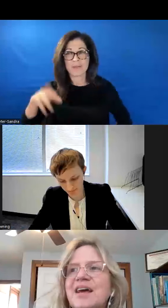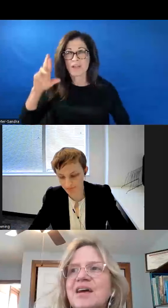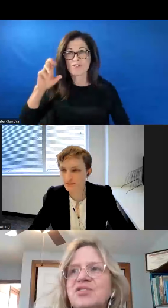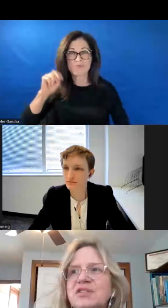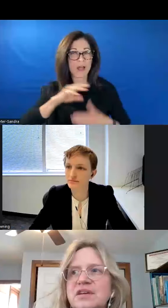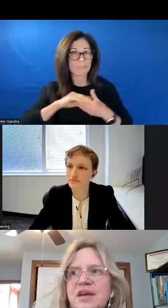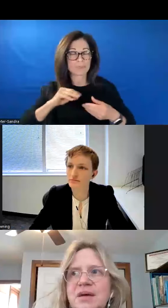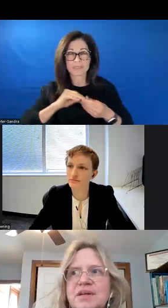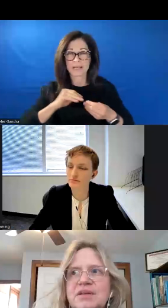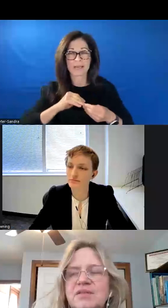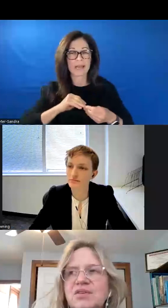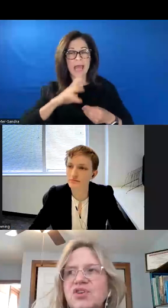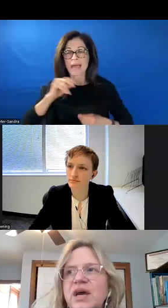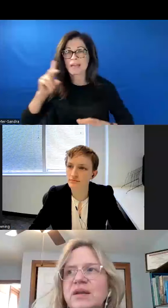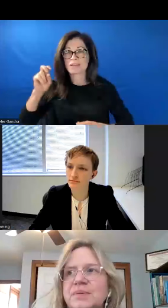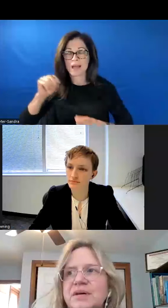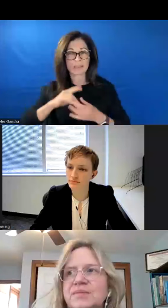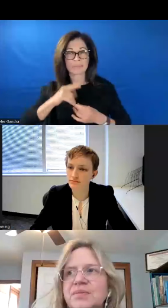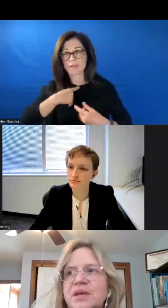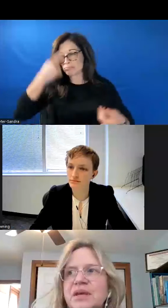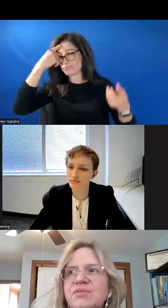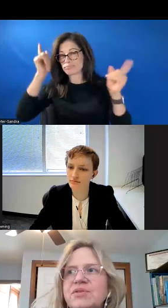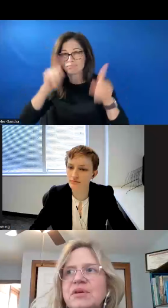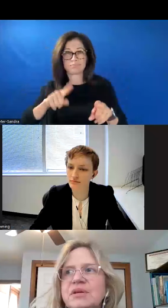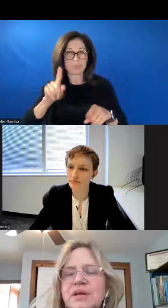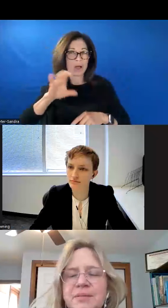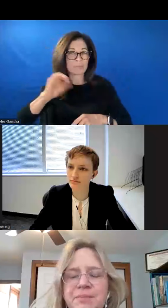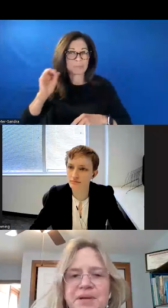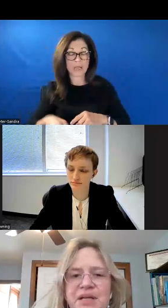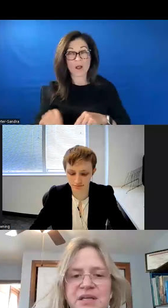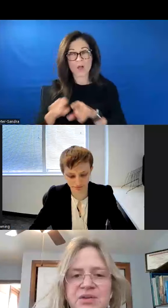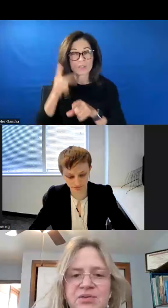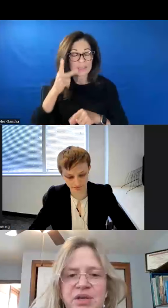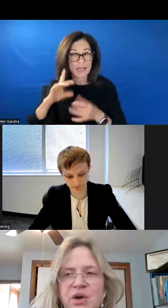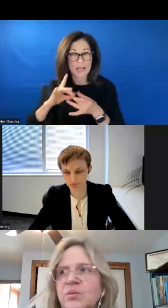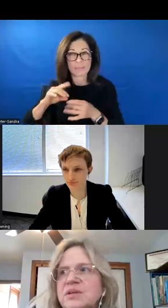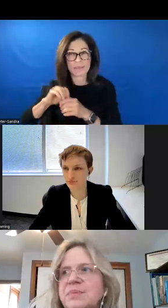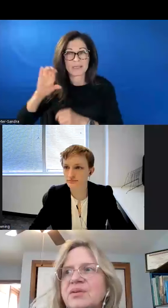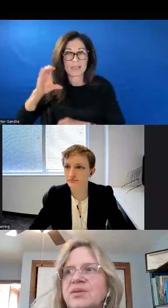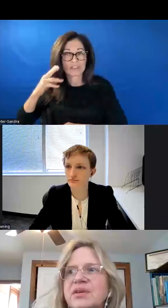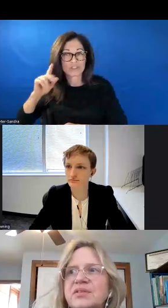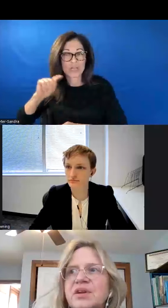I SEE A CHAT THAT THERE IS AN OPINION ON USING CO-RESPONDERS AS